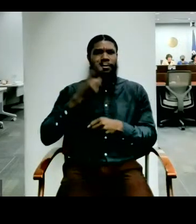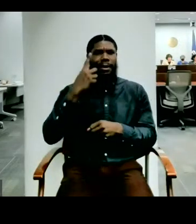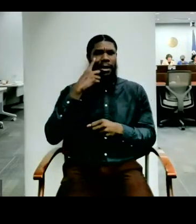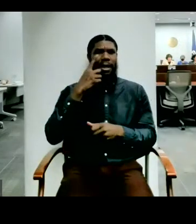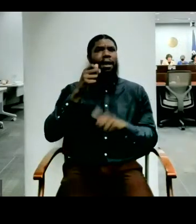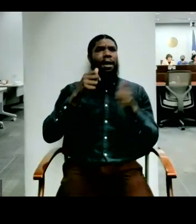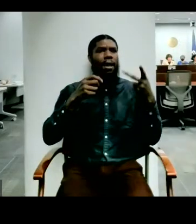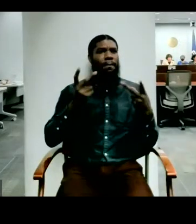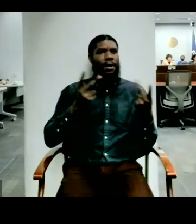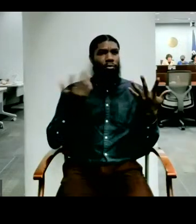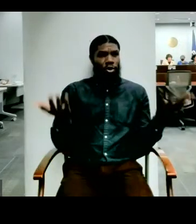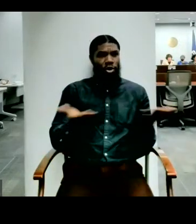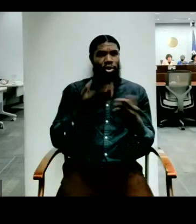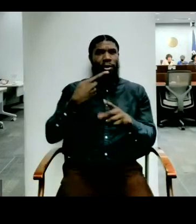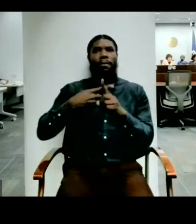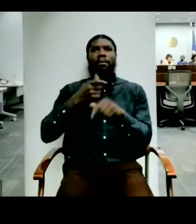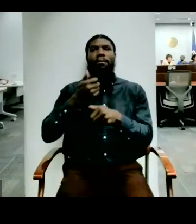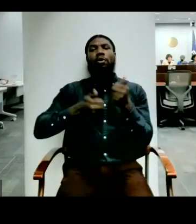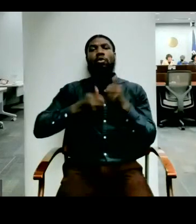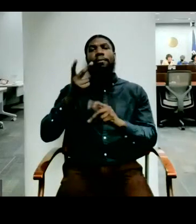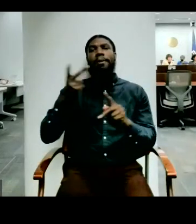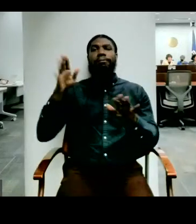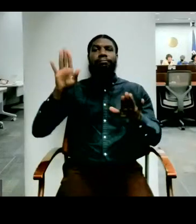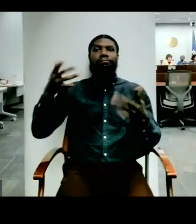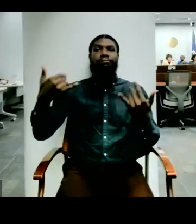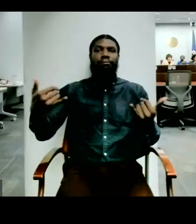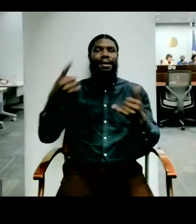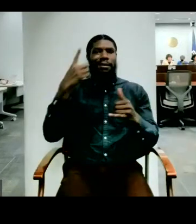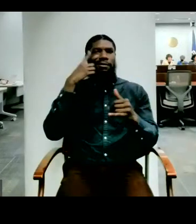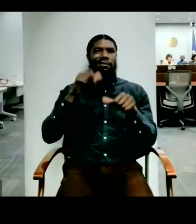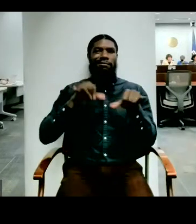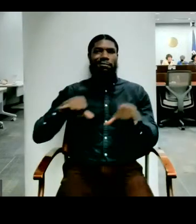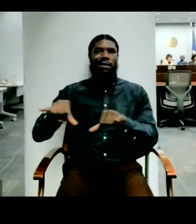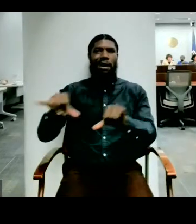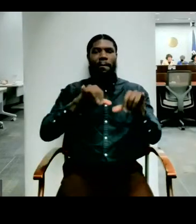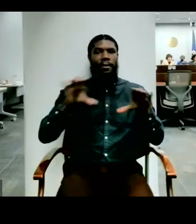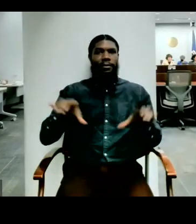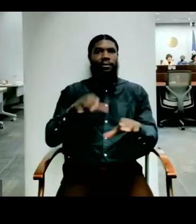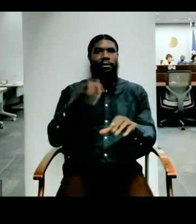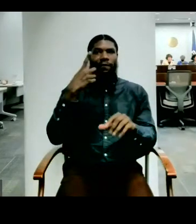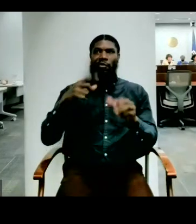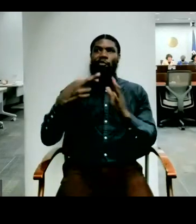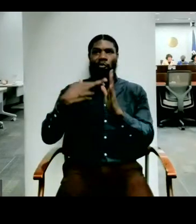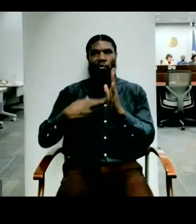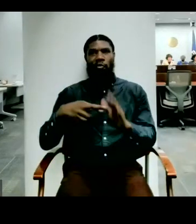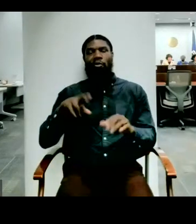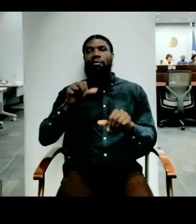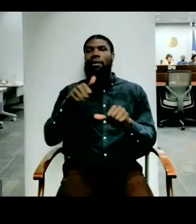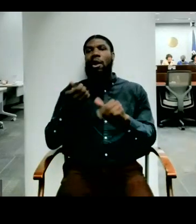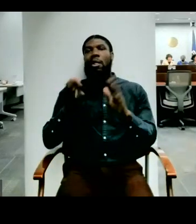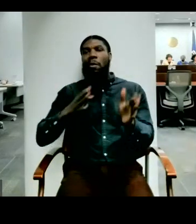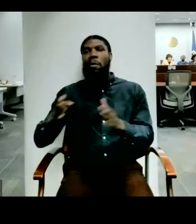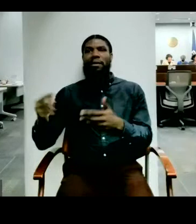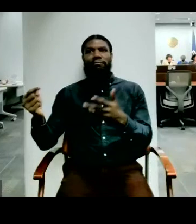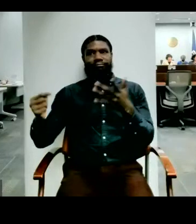it is for rules or other kinds of plans and whether or not we have done it in the past,